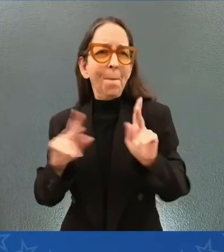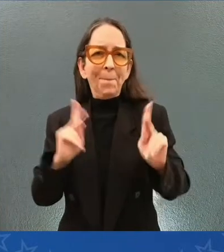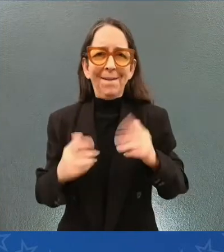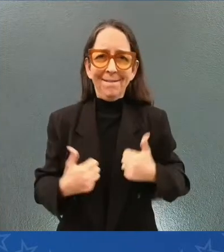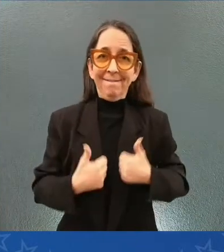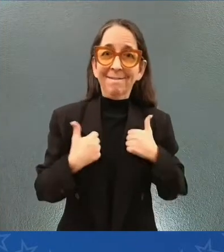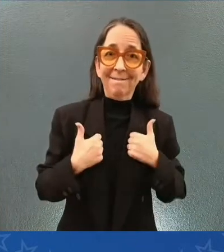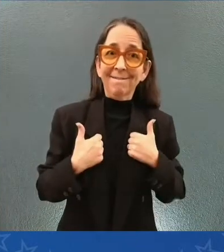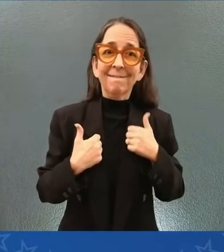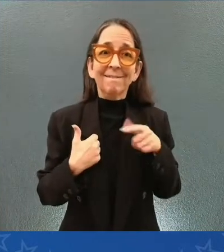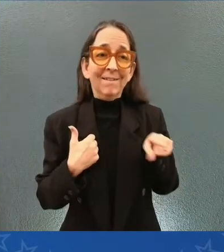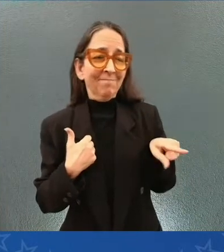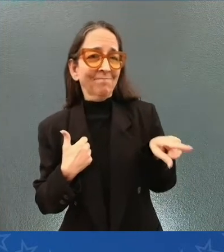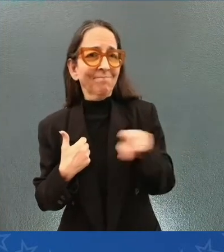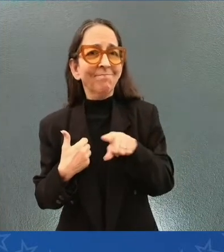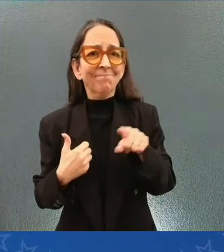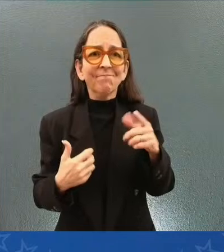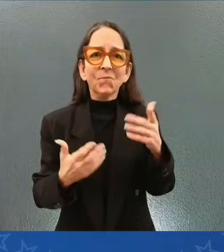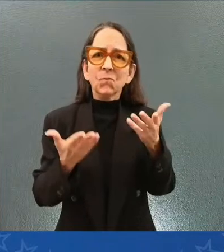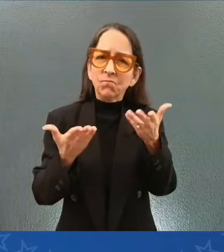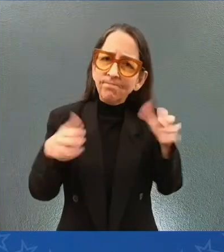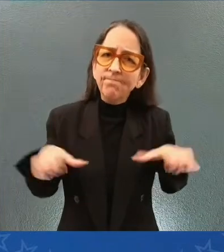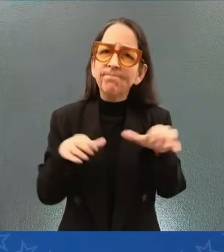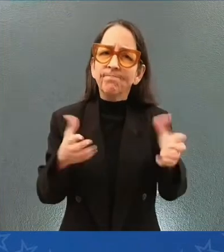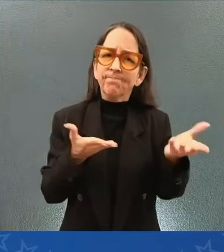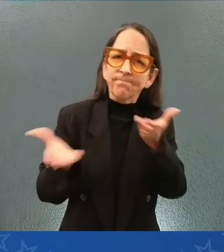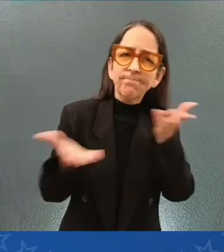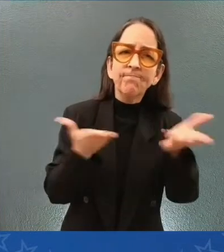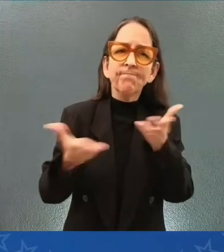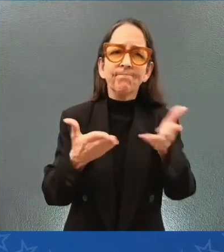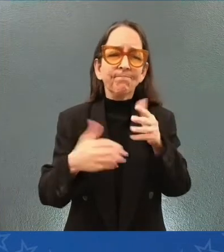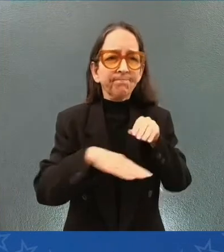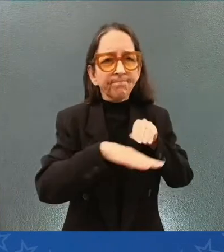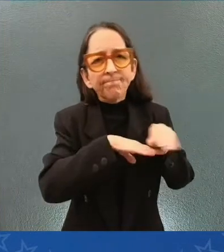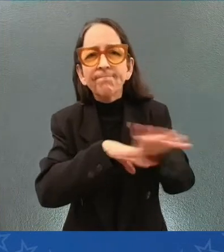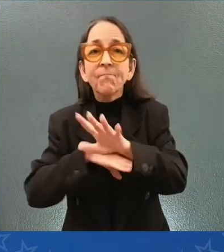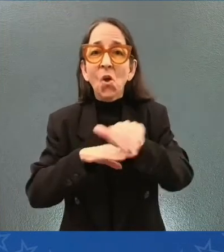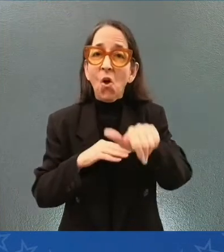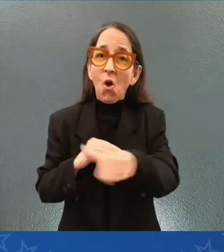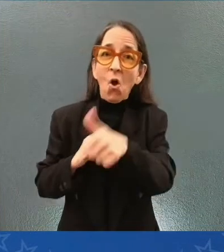and led others to do the same thing, and you defend the values of America,